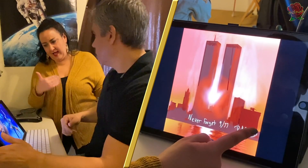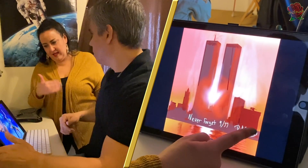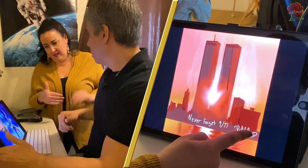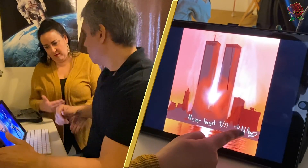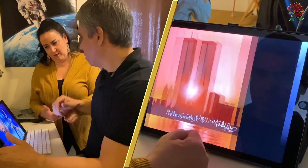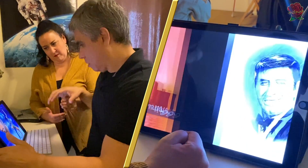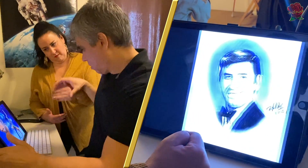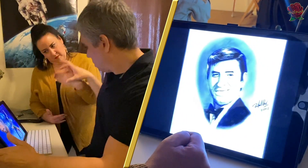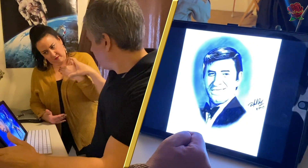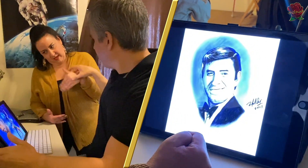Wow.